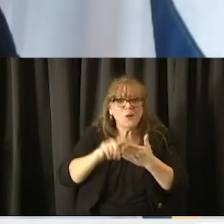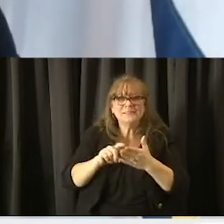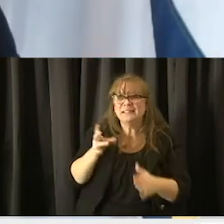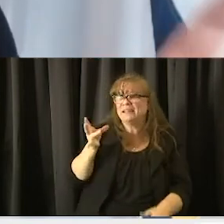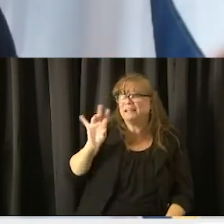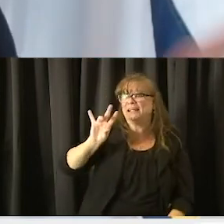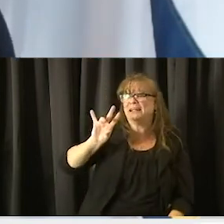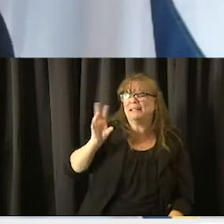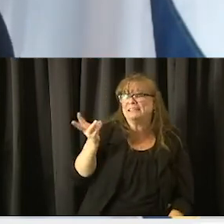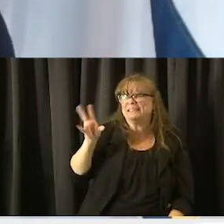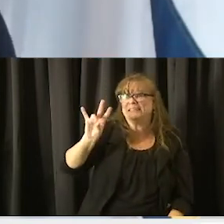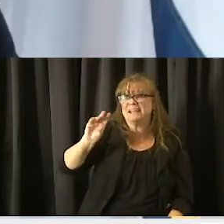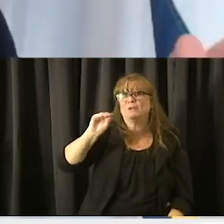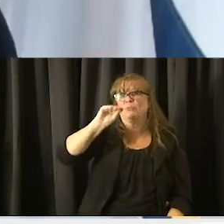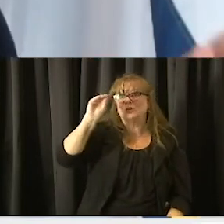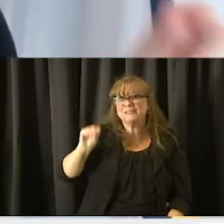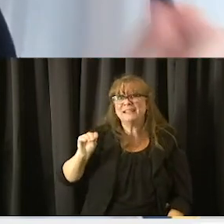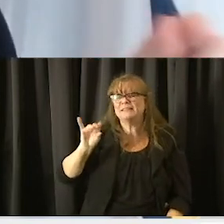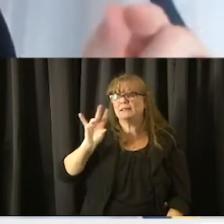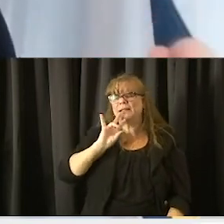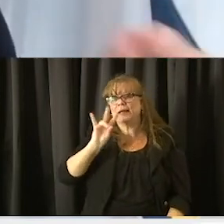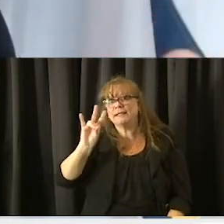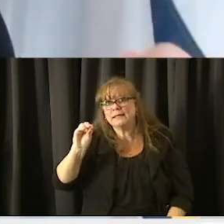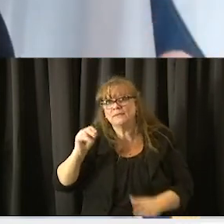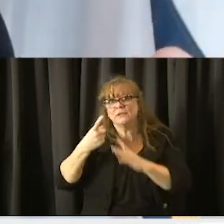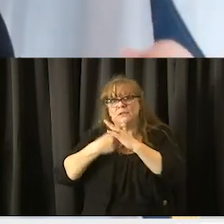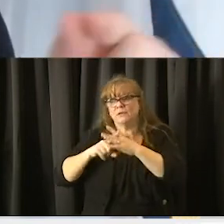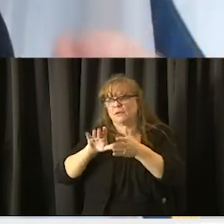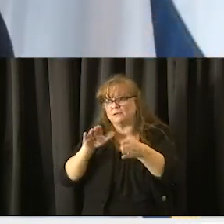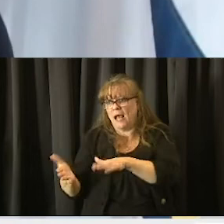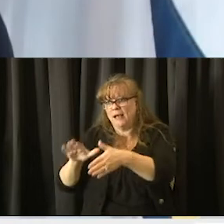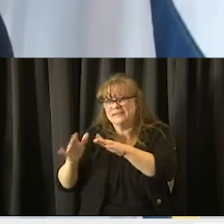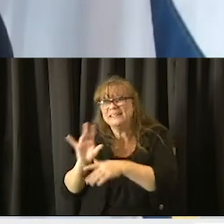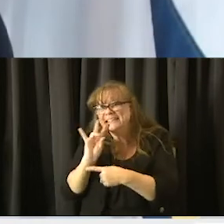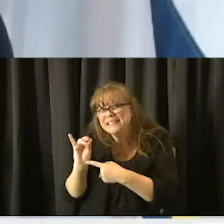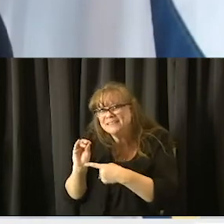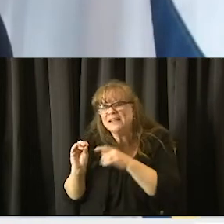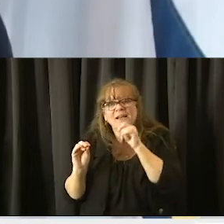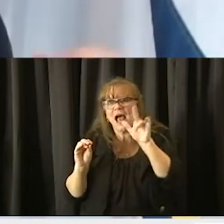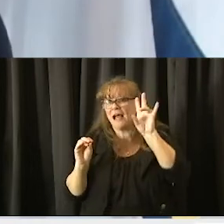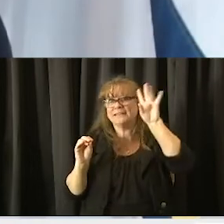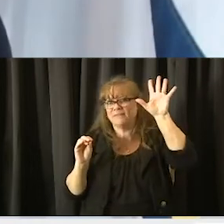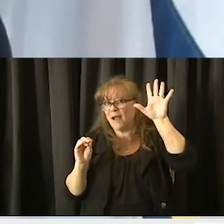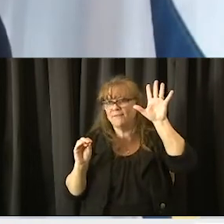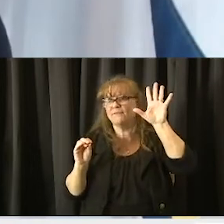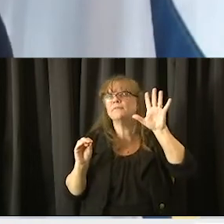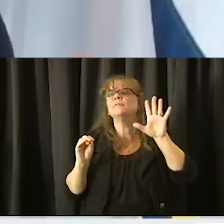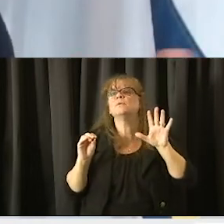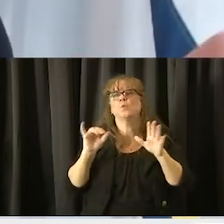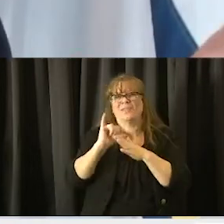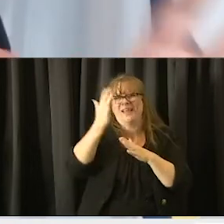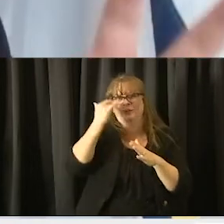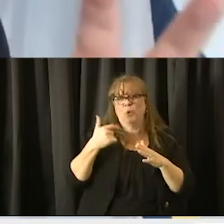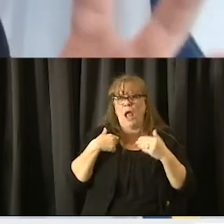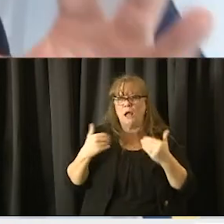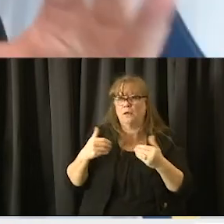we pulled the data and found that 78 of the deaths in colorado were 870 and up and so to end the